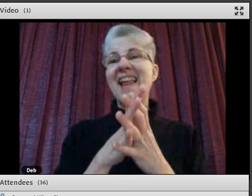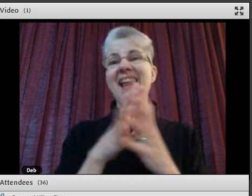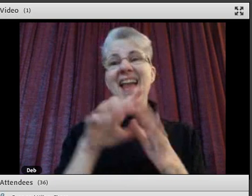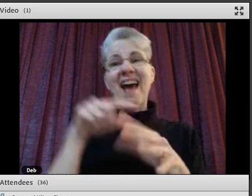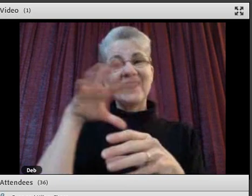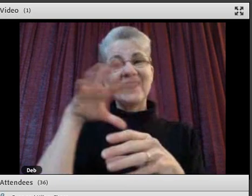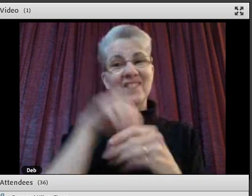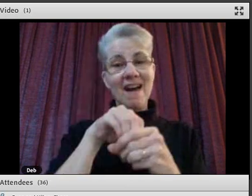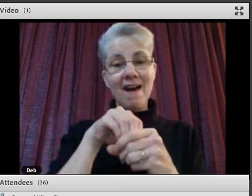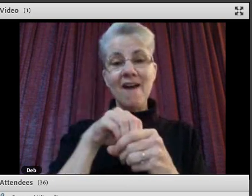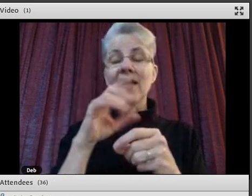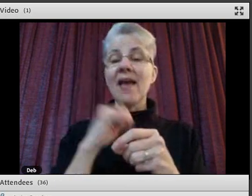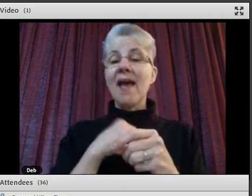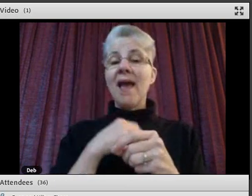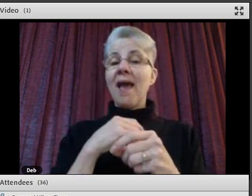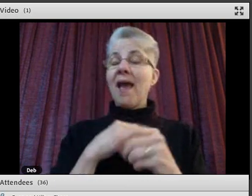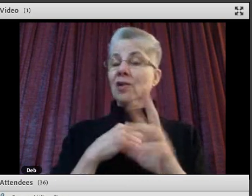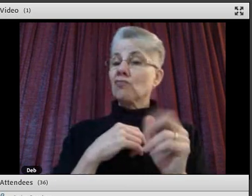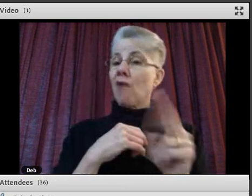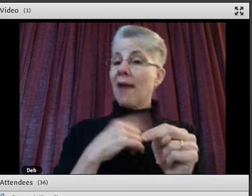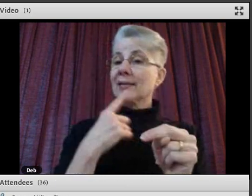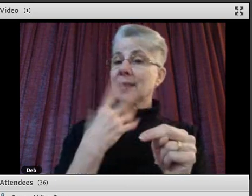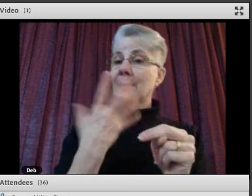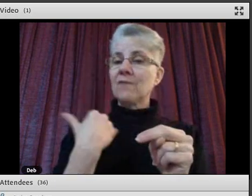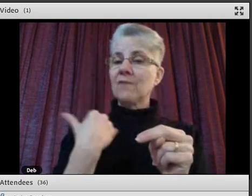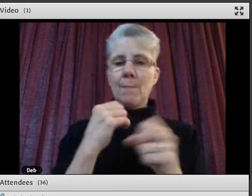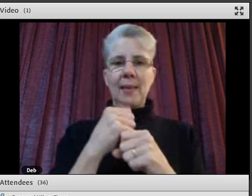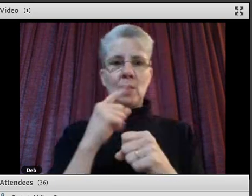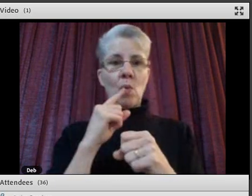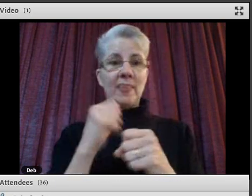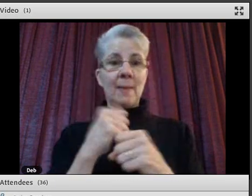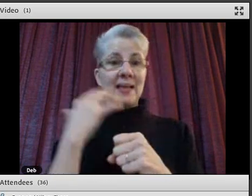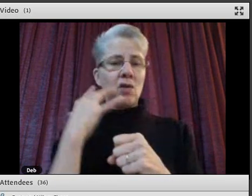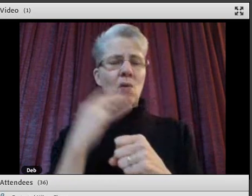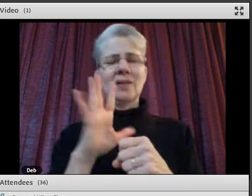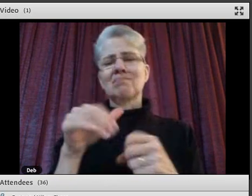And like Ryan said, making one that actually makes a noise, not a problem.